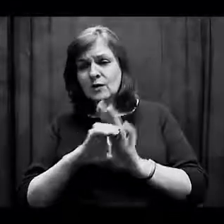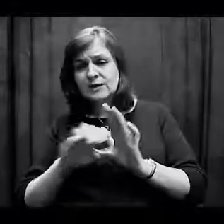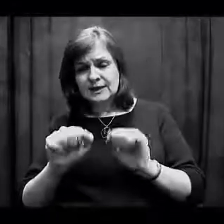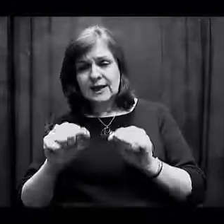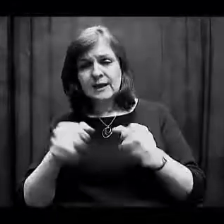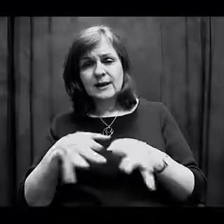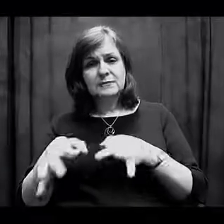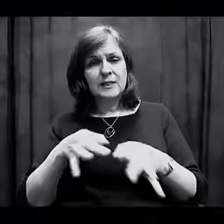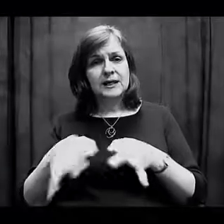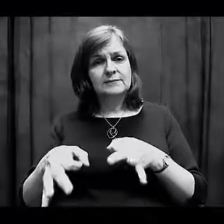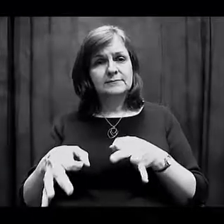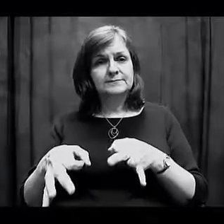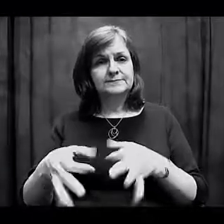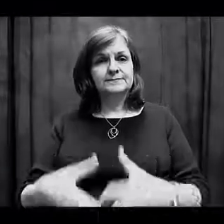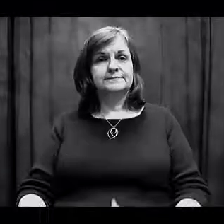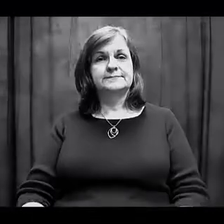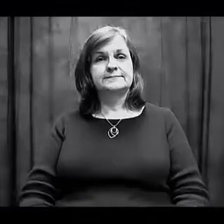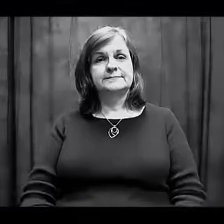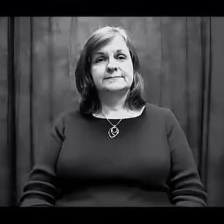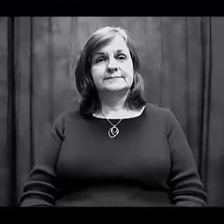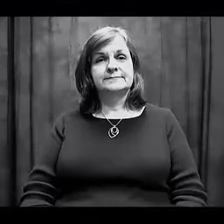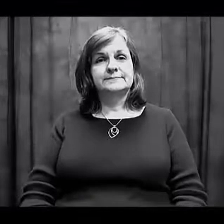that he can explain